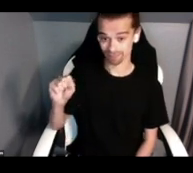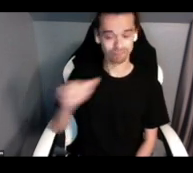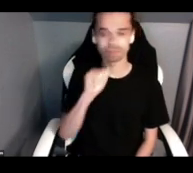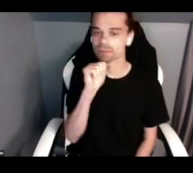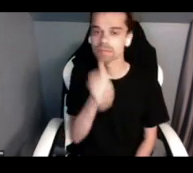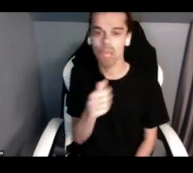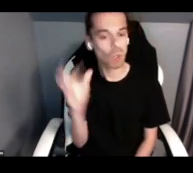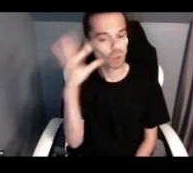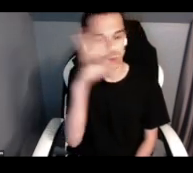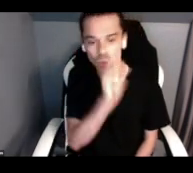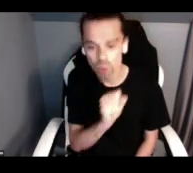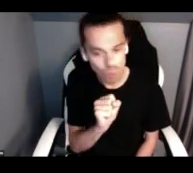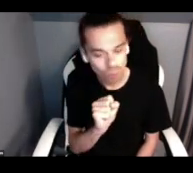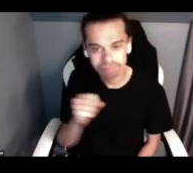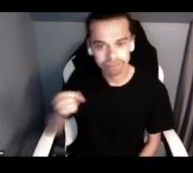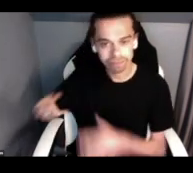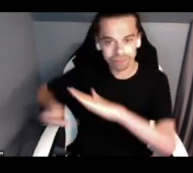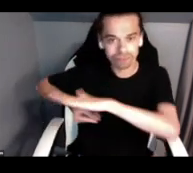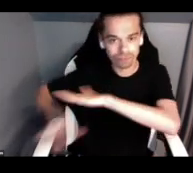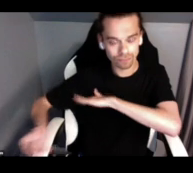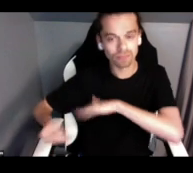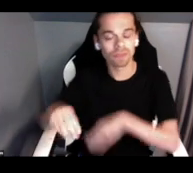endorsement by the federal government.